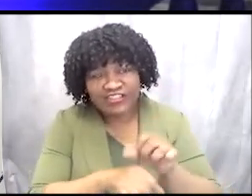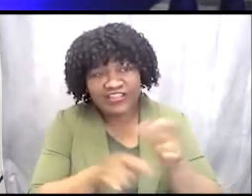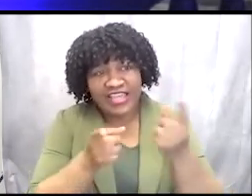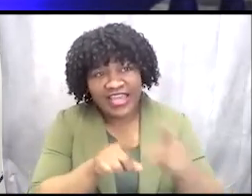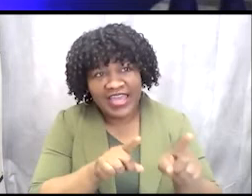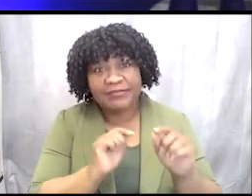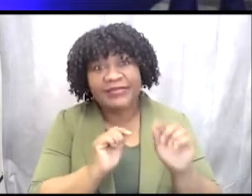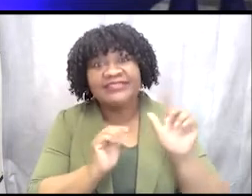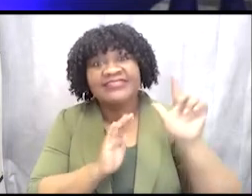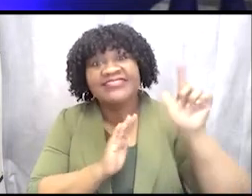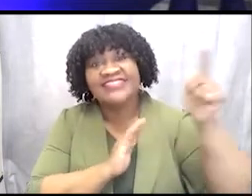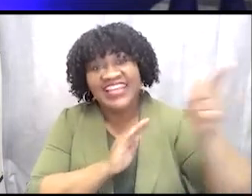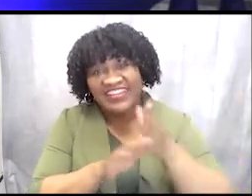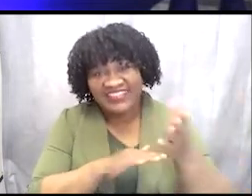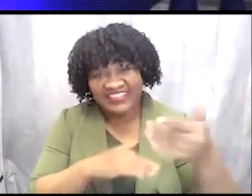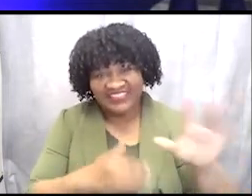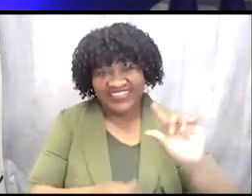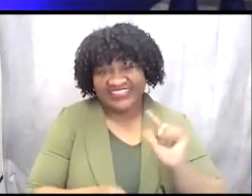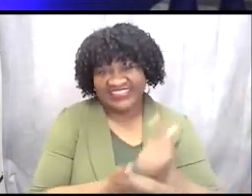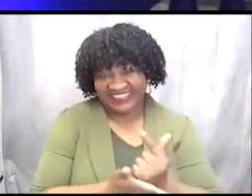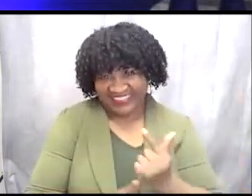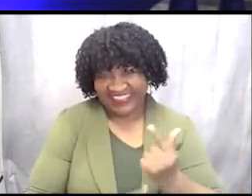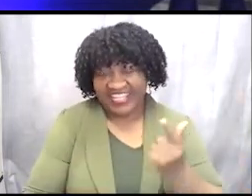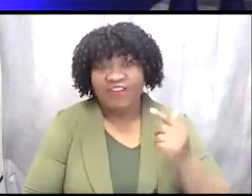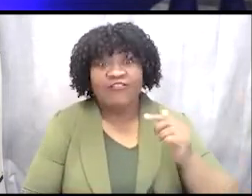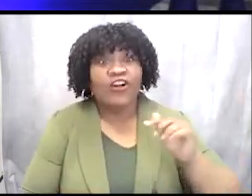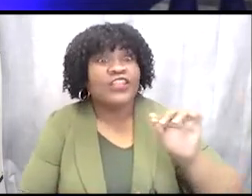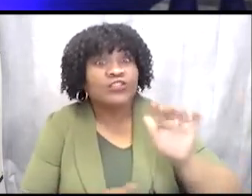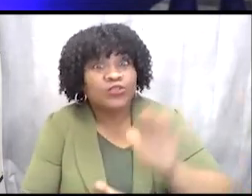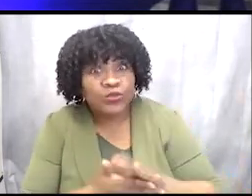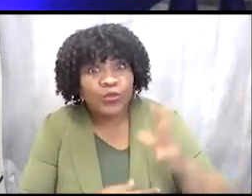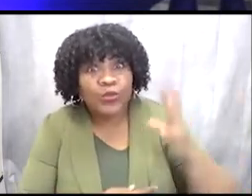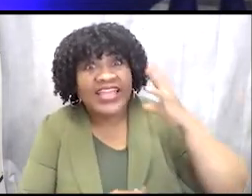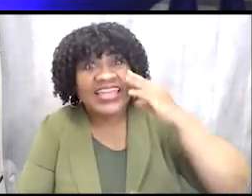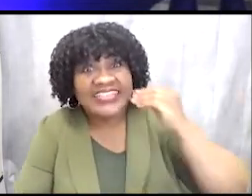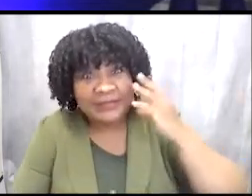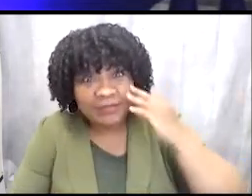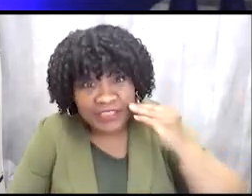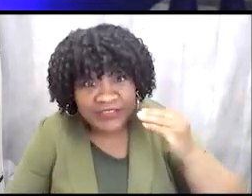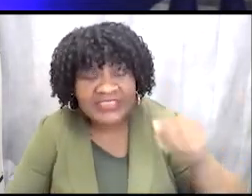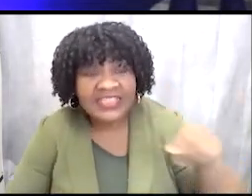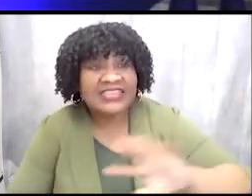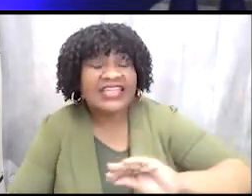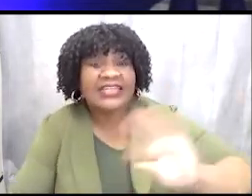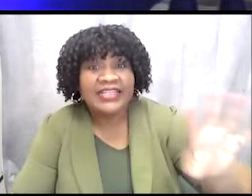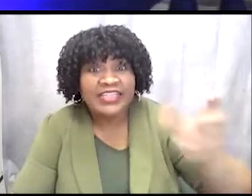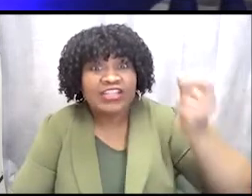on the other side of this schooling experience that you understand the...